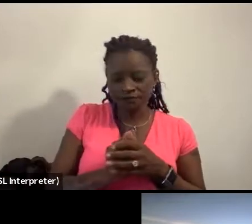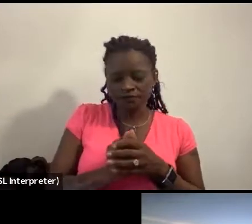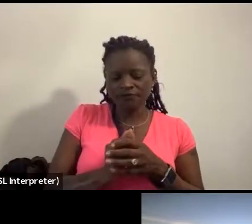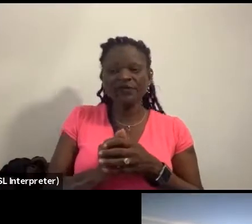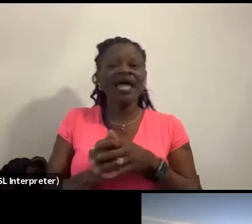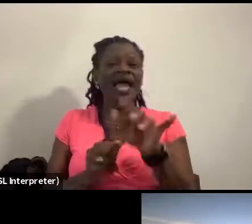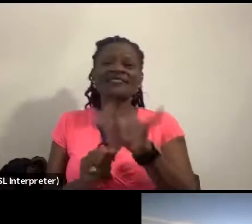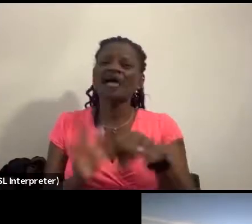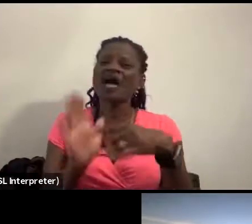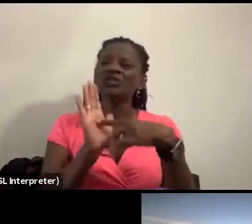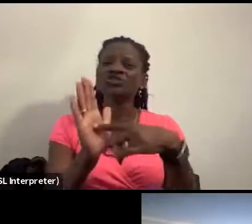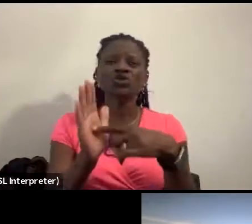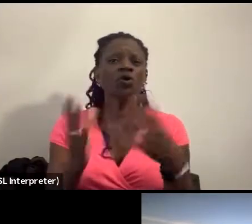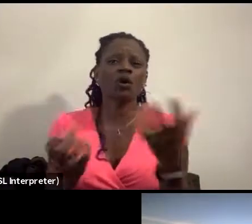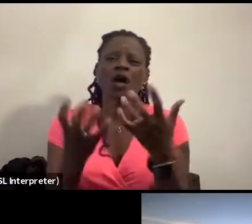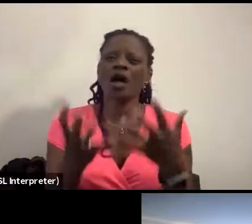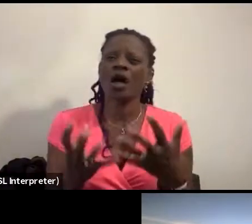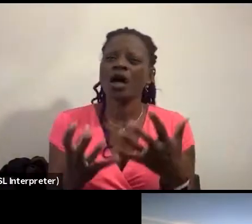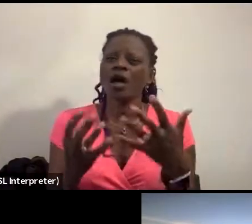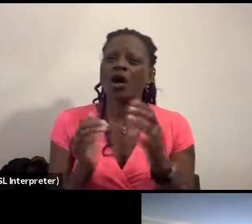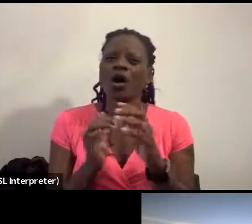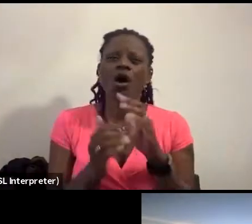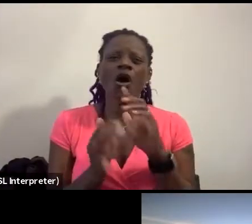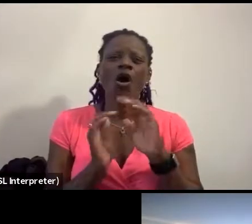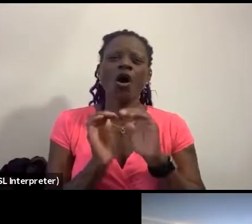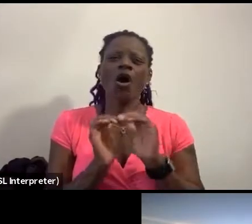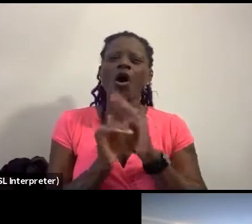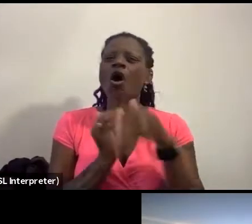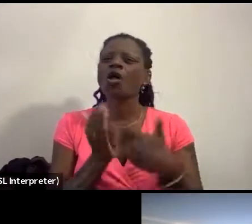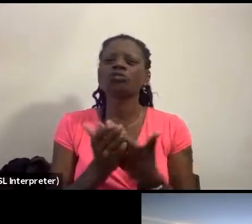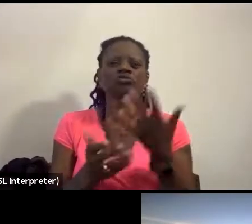hard work that our many health care providers, community based organizations